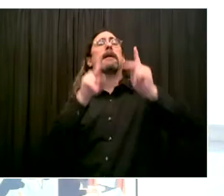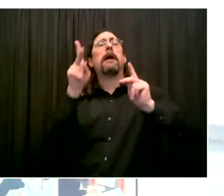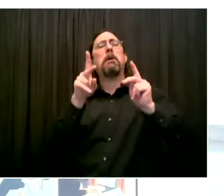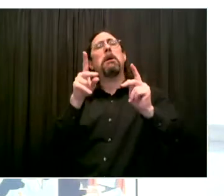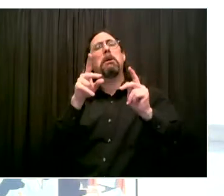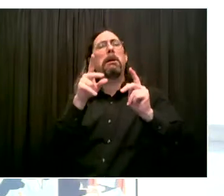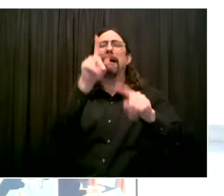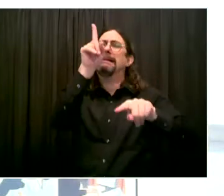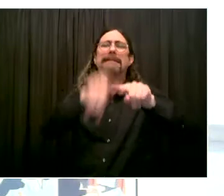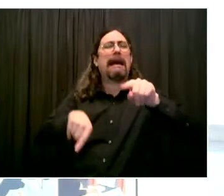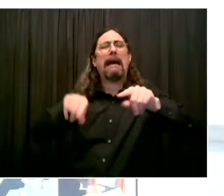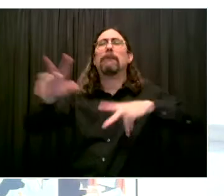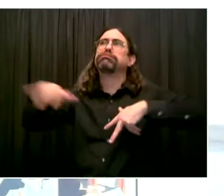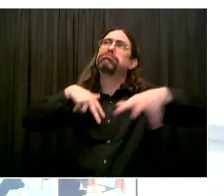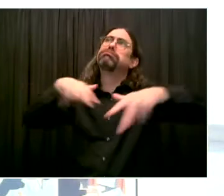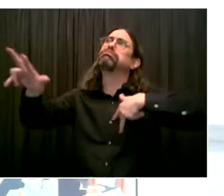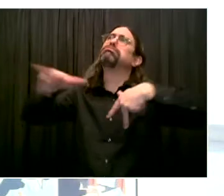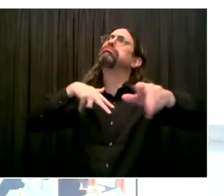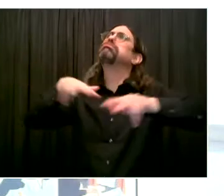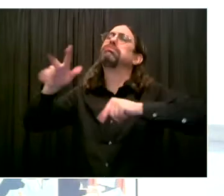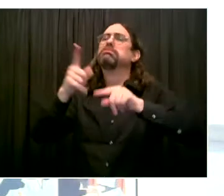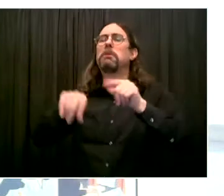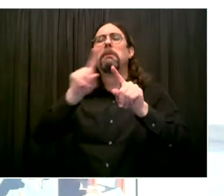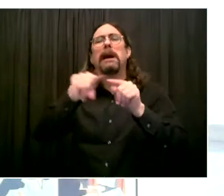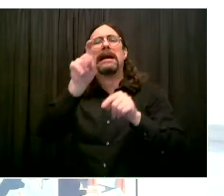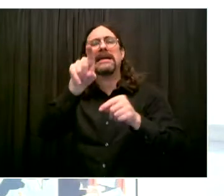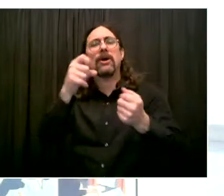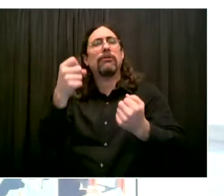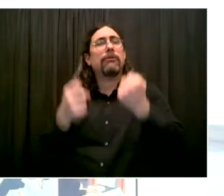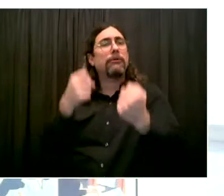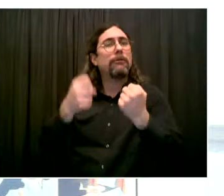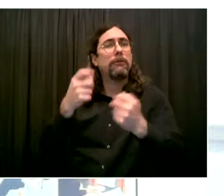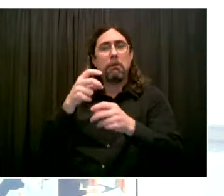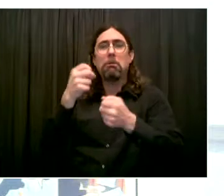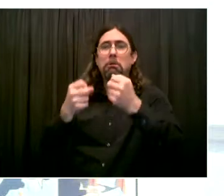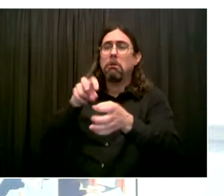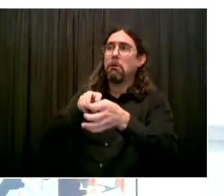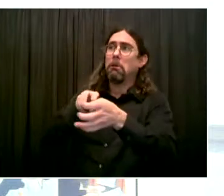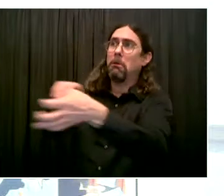FROM THEIR HOME TO VACCINATION CENTEE RSAND WORKING WITH ALL OF THE DIFFERENT PROVIDEDE RS